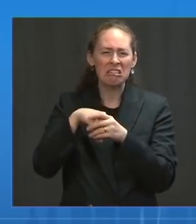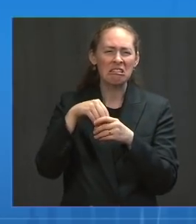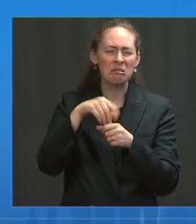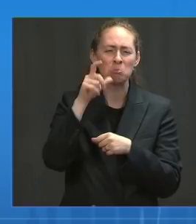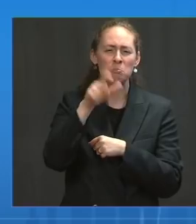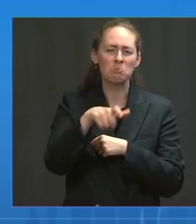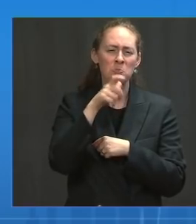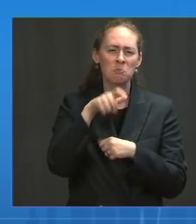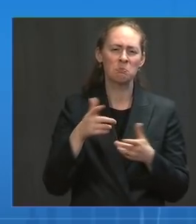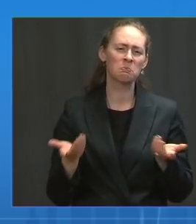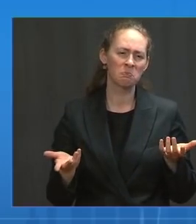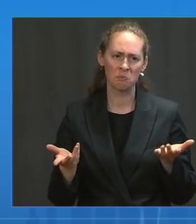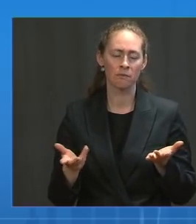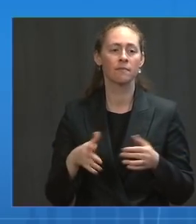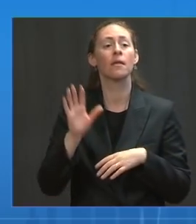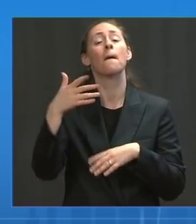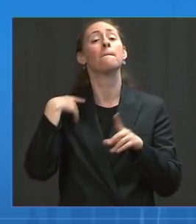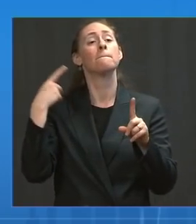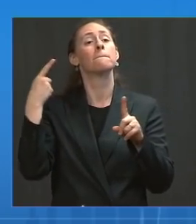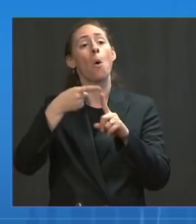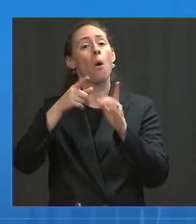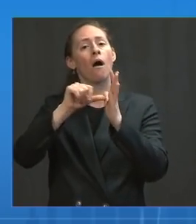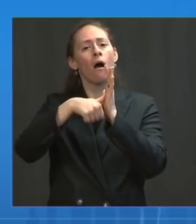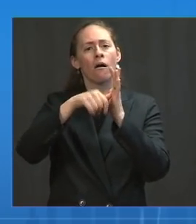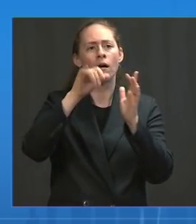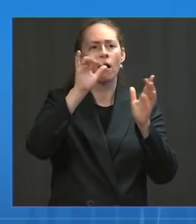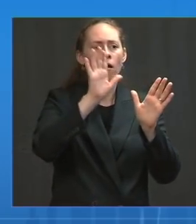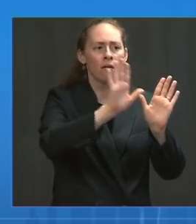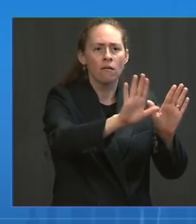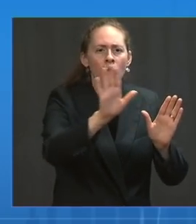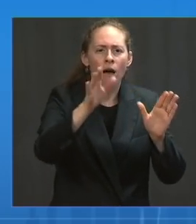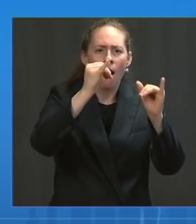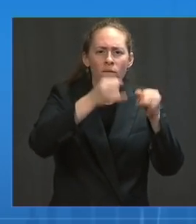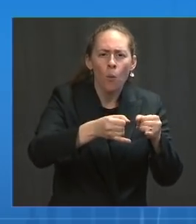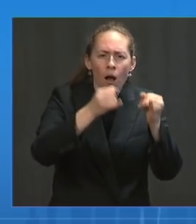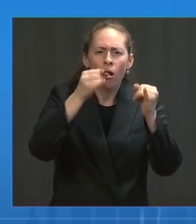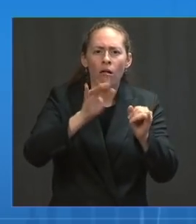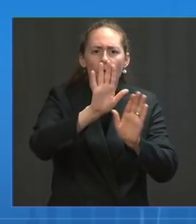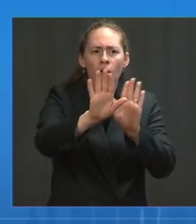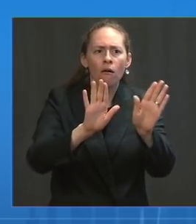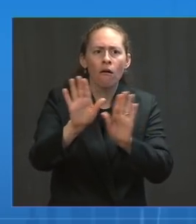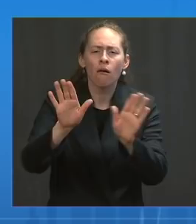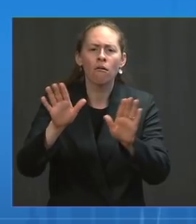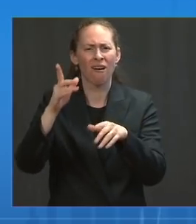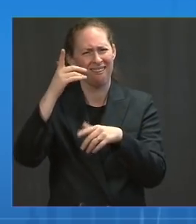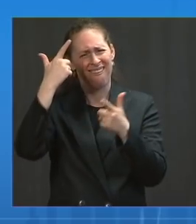The point about individual discretion, we, of course, leave it up to individuals